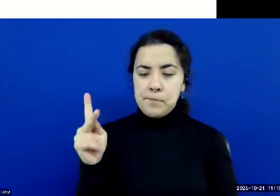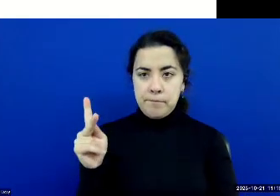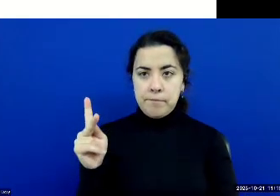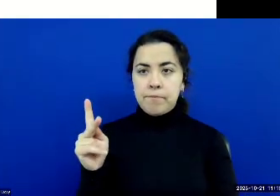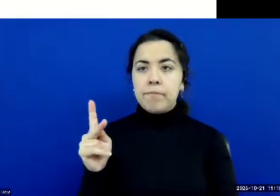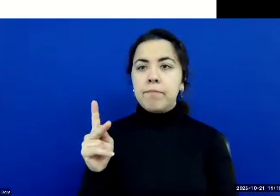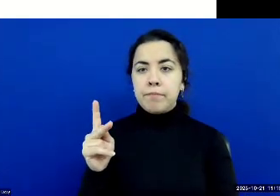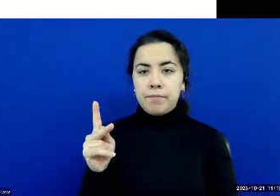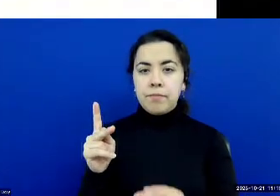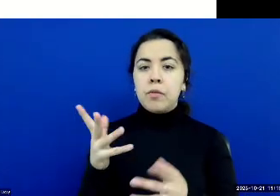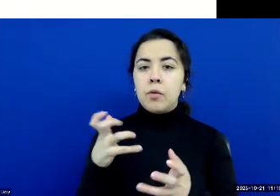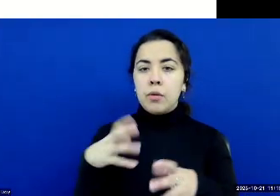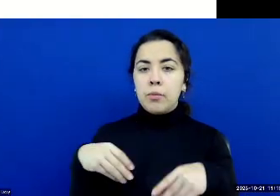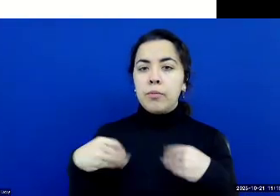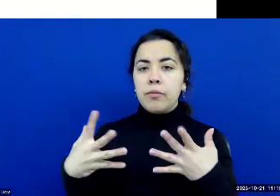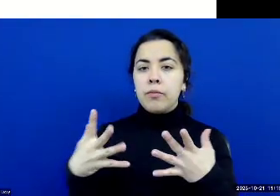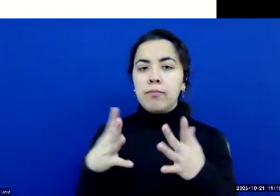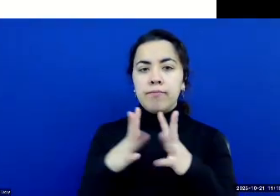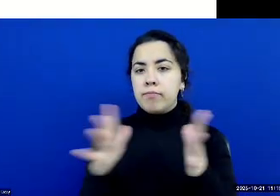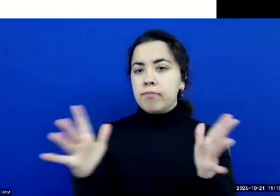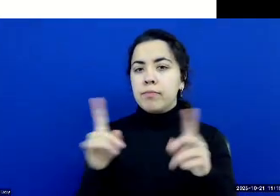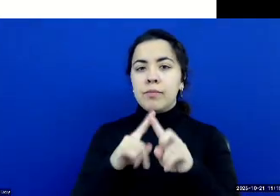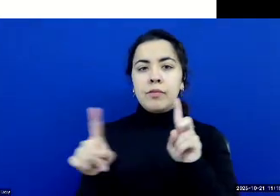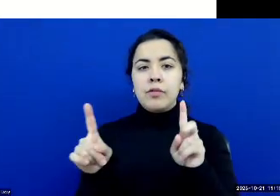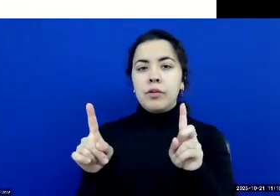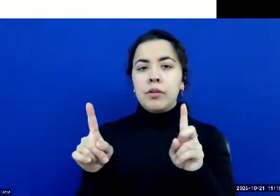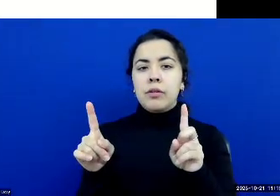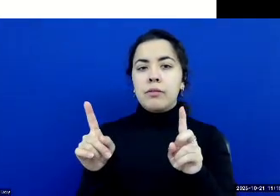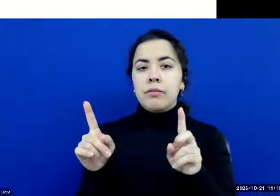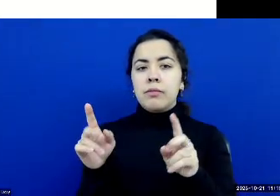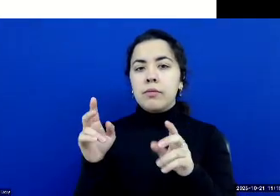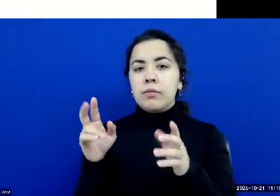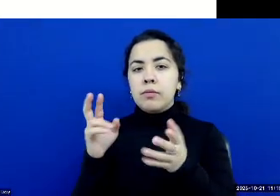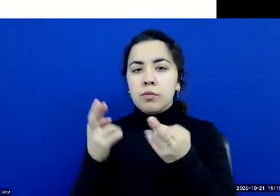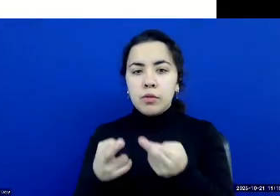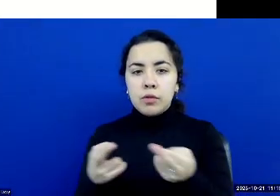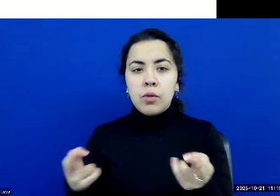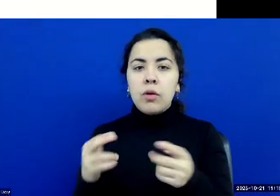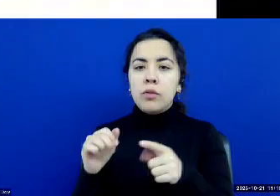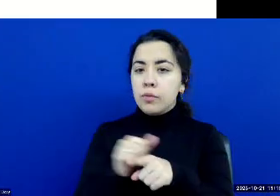Kathleen DeForest: So we want to provide a variety of formats for resources and training for people.